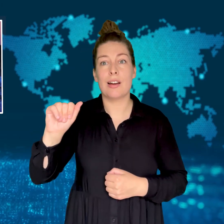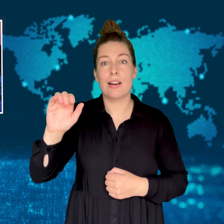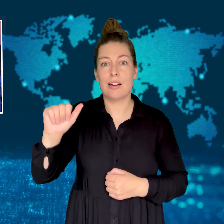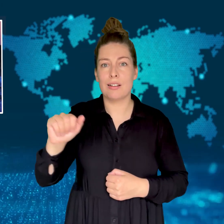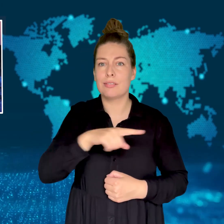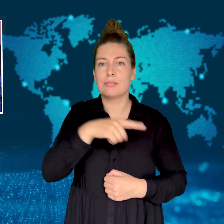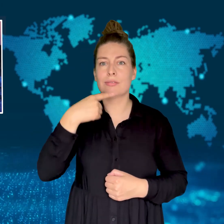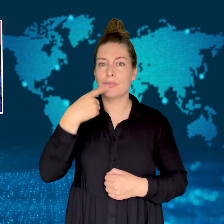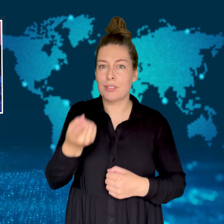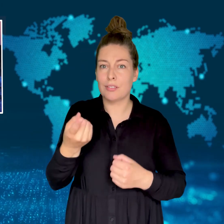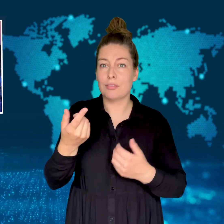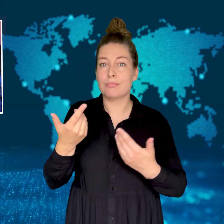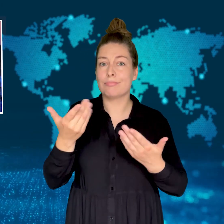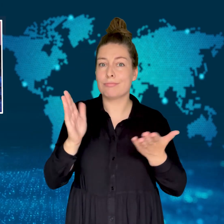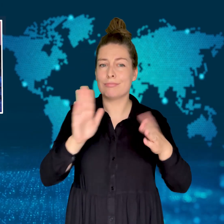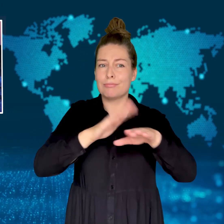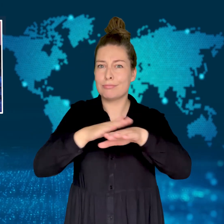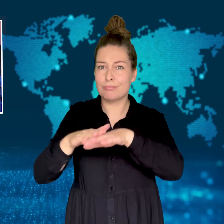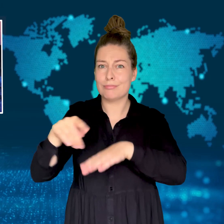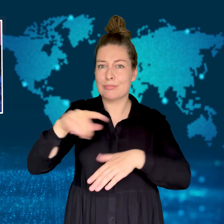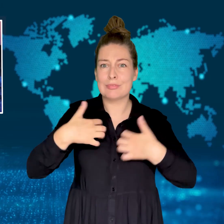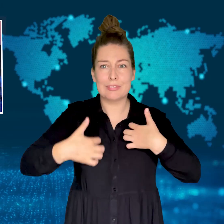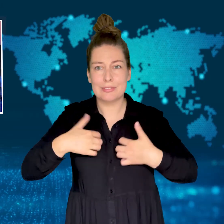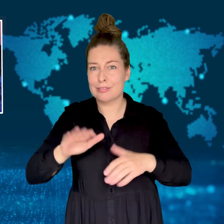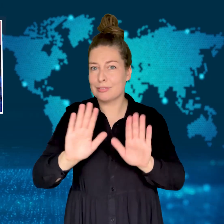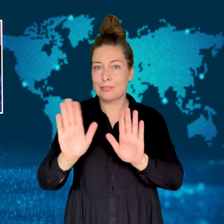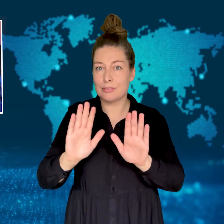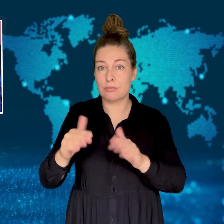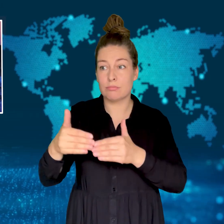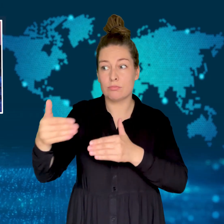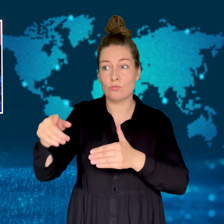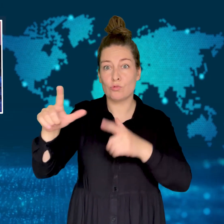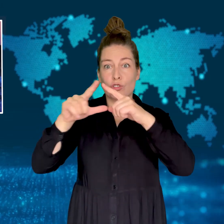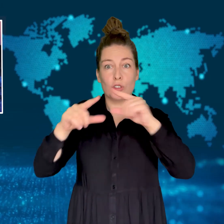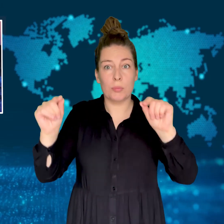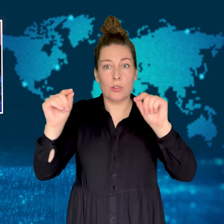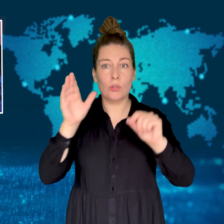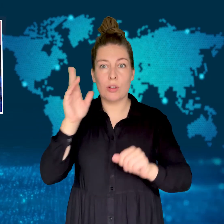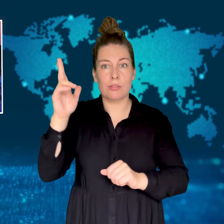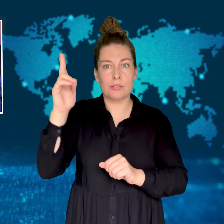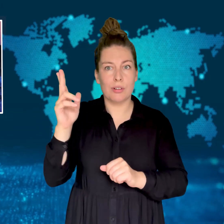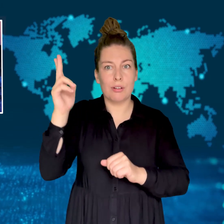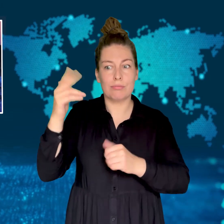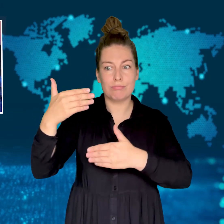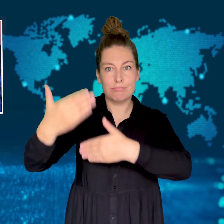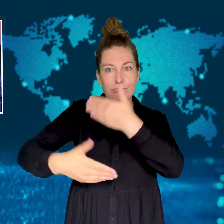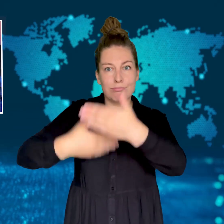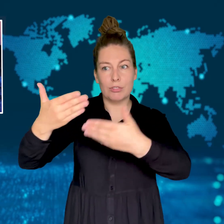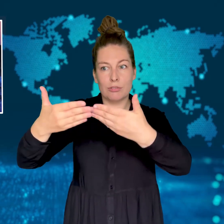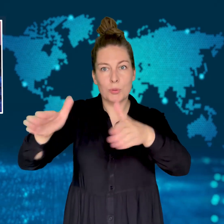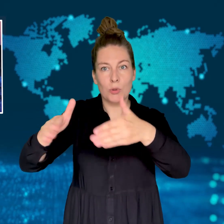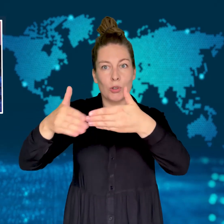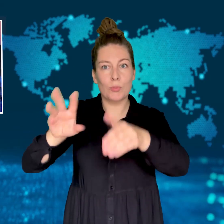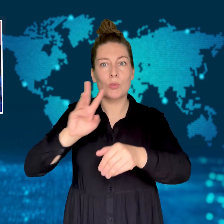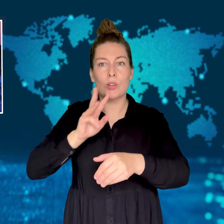The IAEA has said it will continue to work with Japan after the water has